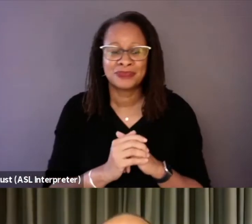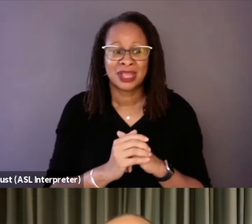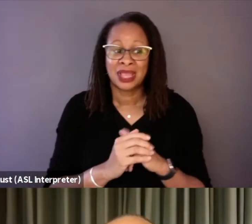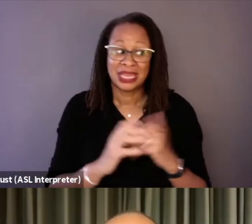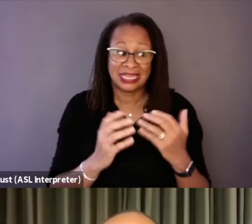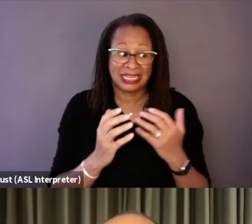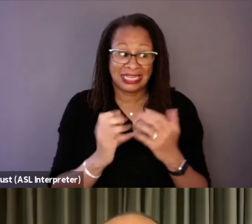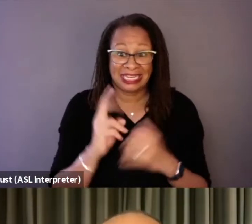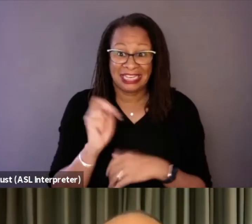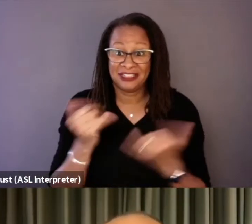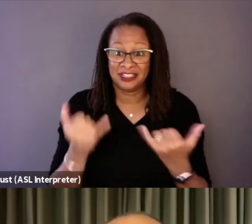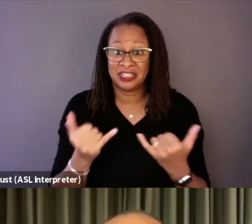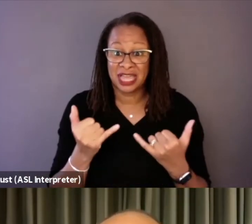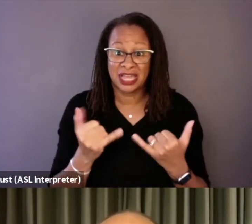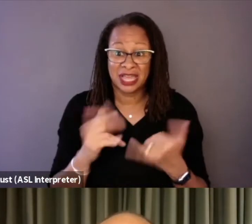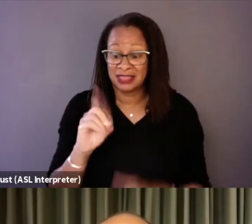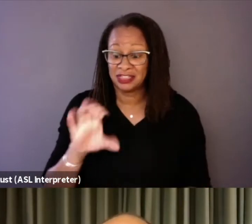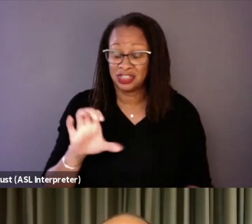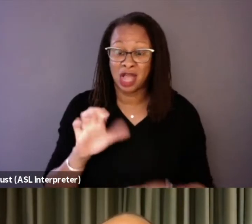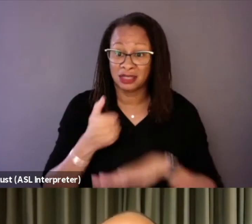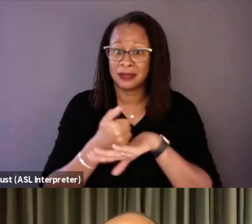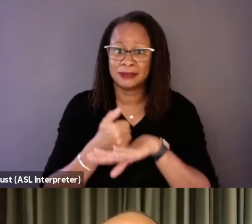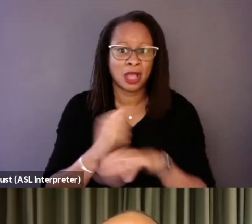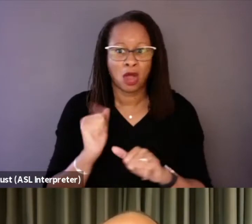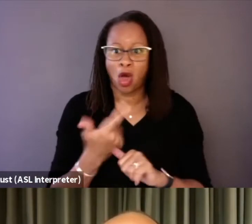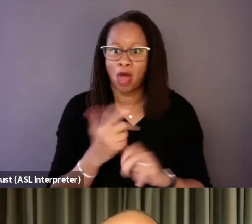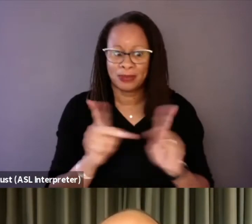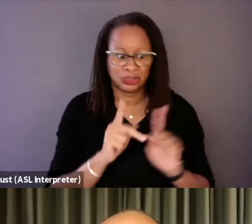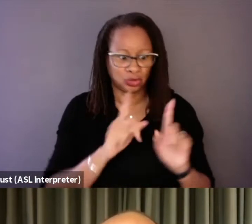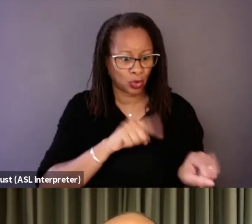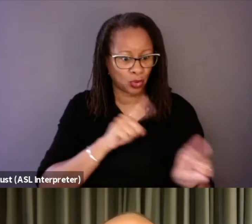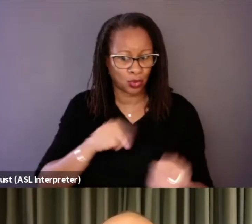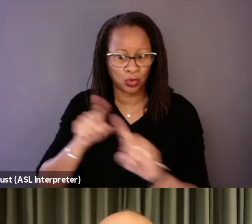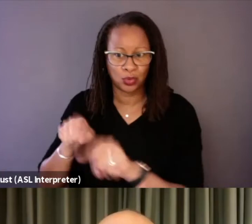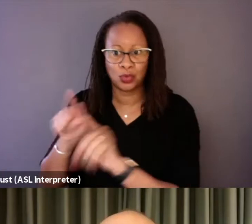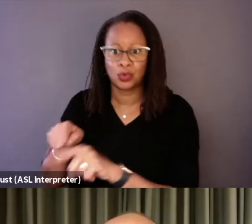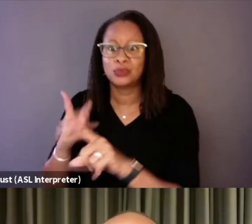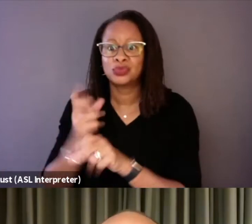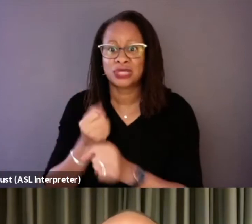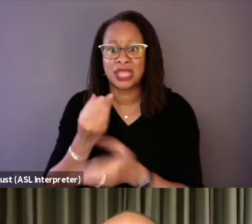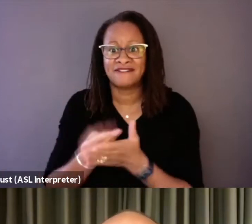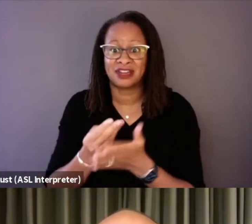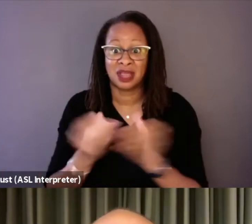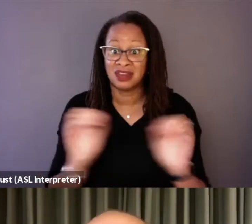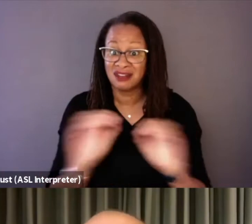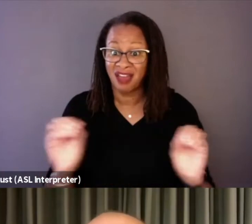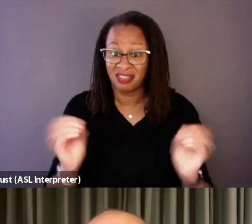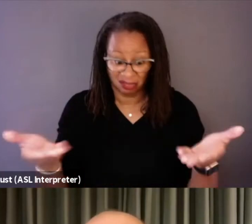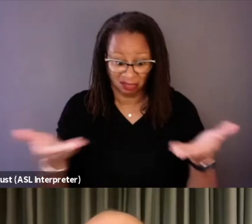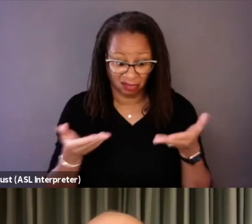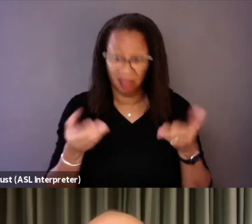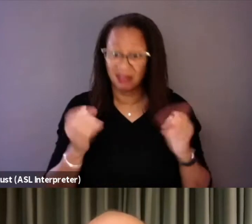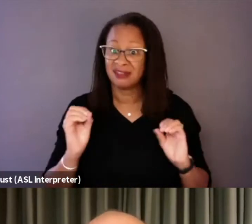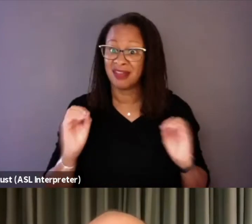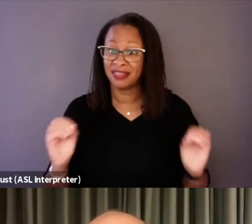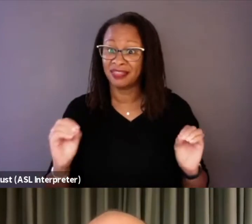we went to all the places you would go to get funding, nothing. And I think that there is a sort of,